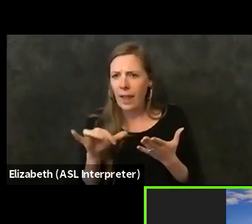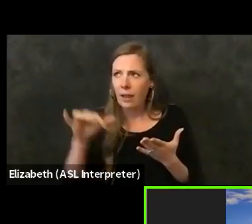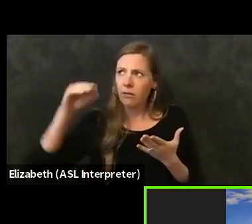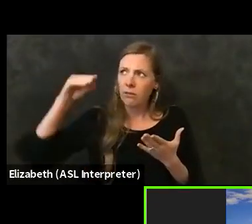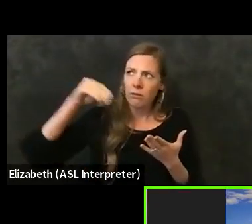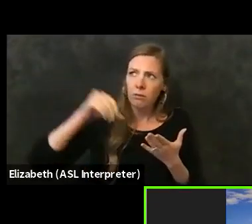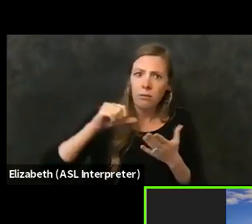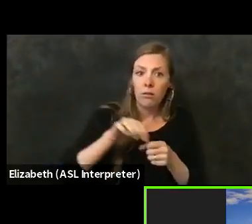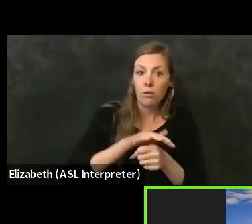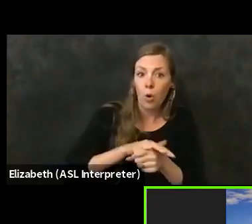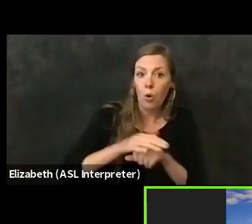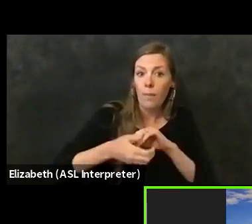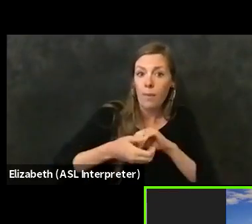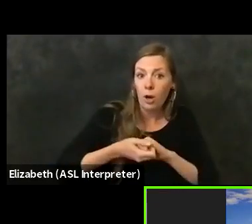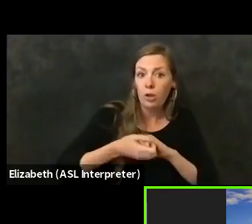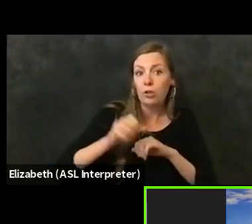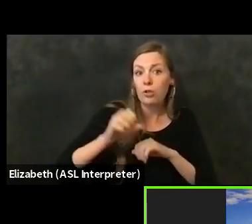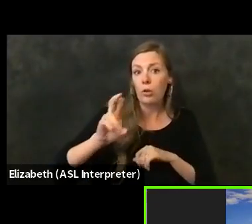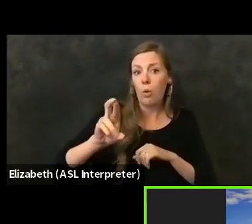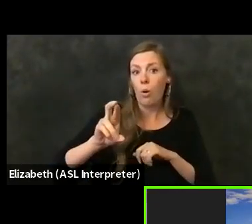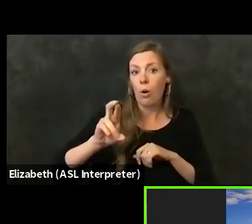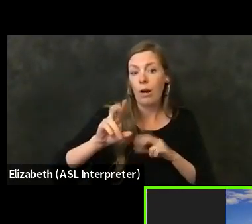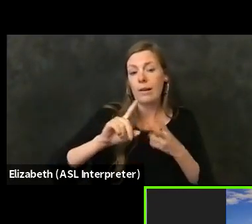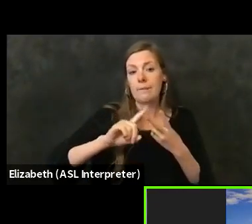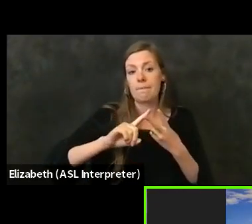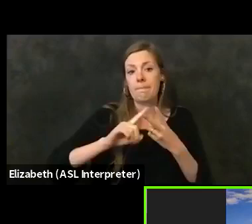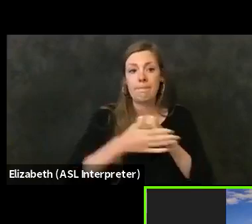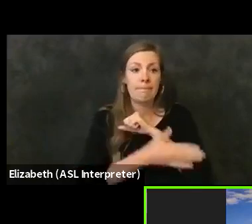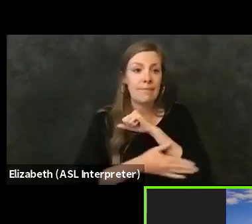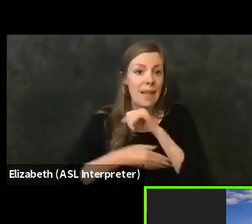local partners or whether that's with county funding that might come through the